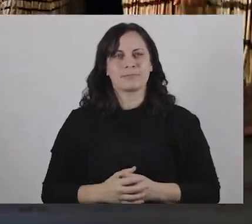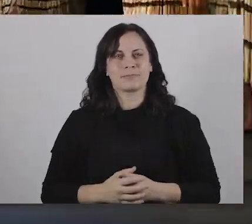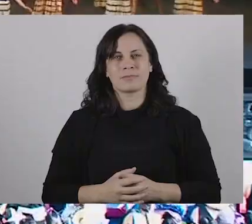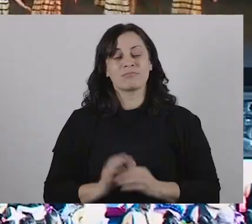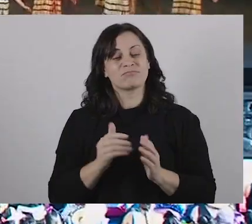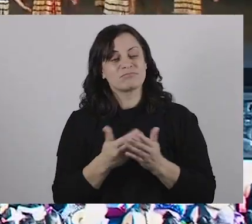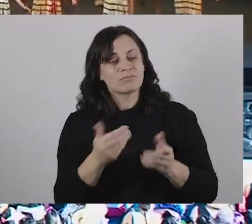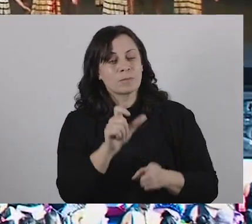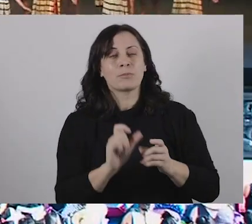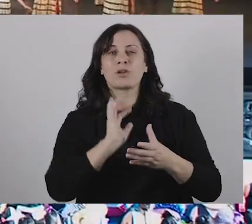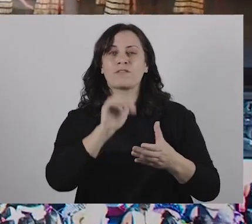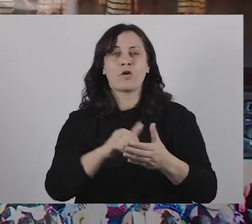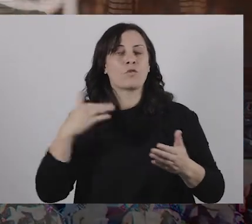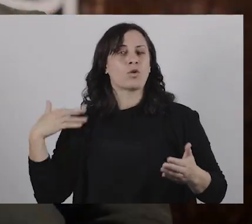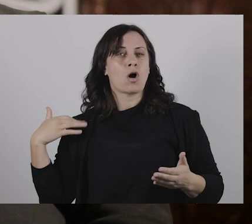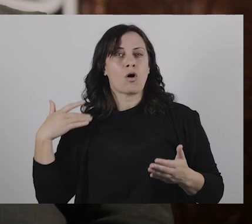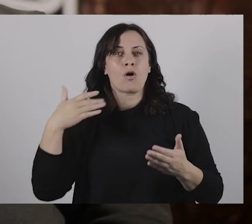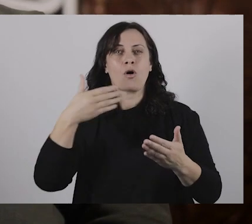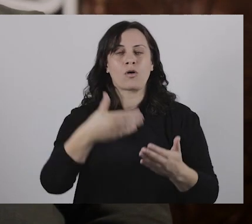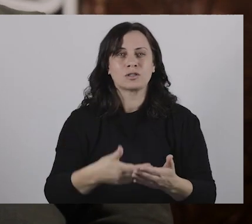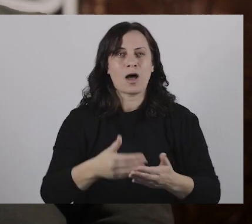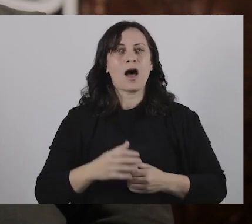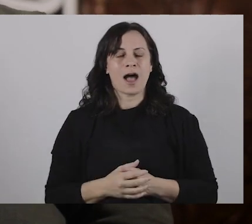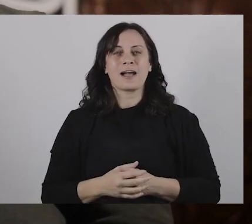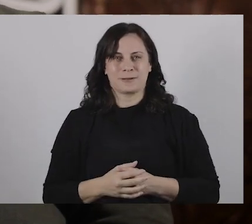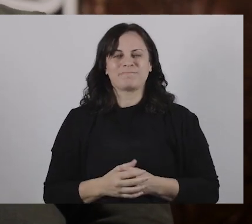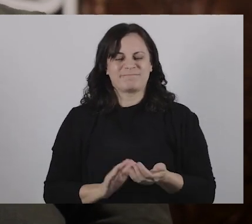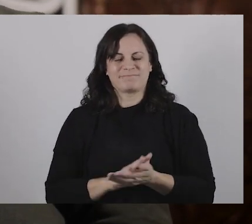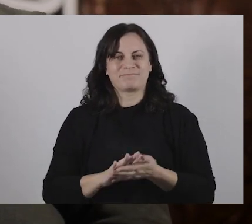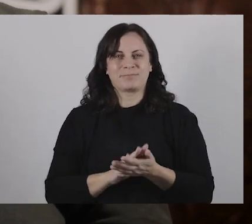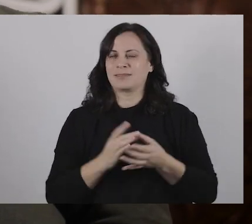But those who have been in it for quite a while and a long time